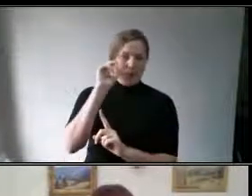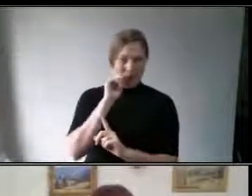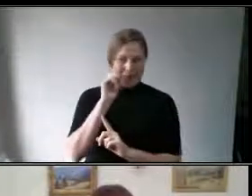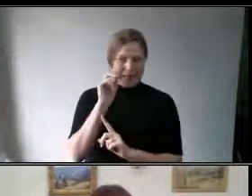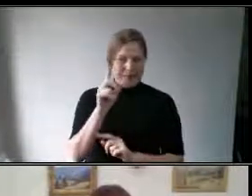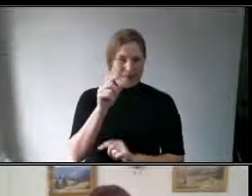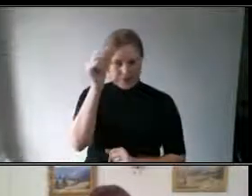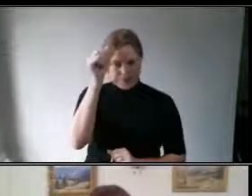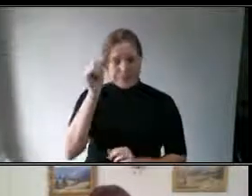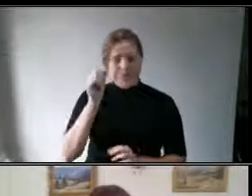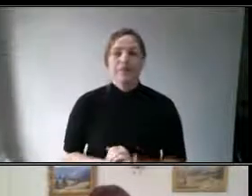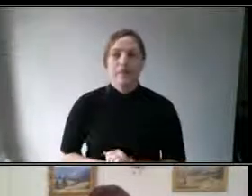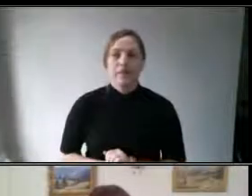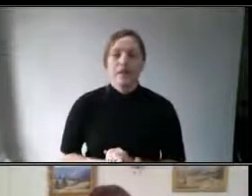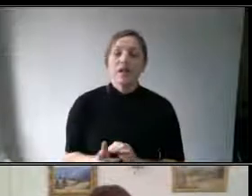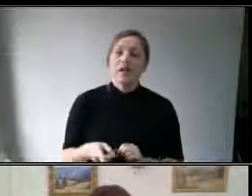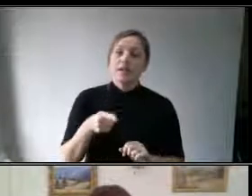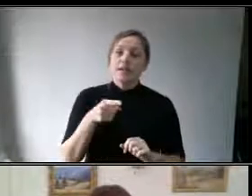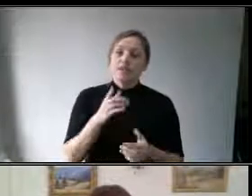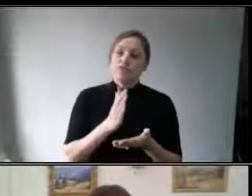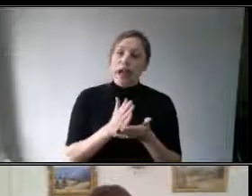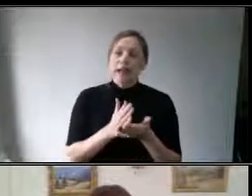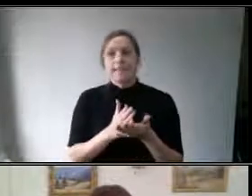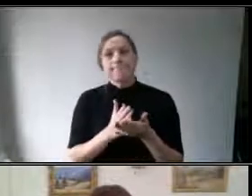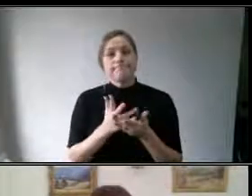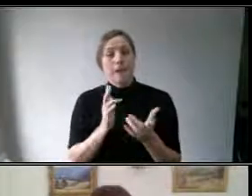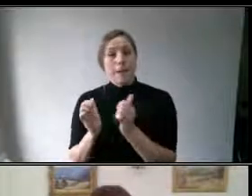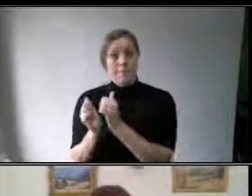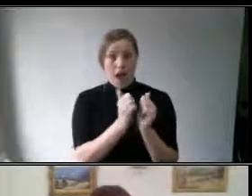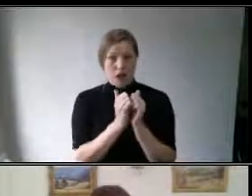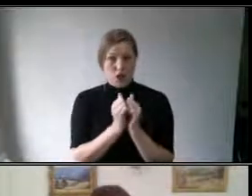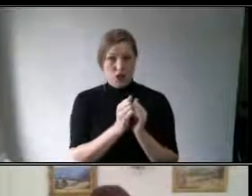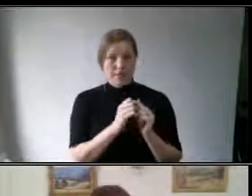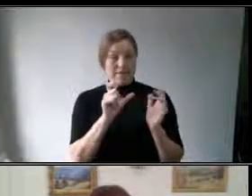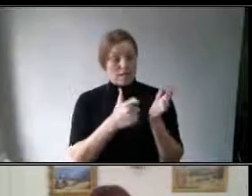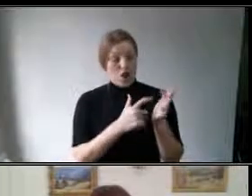it's essentially a partnership between create new south wales and accessible arts